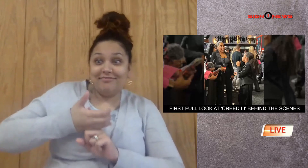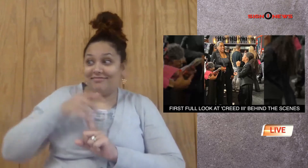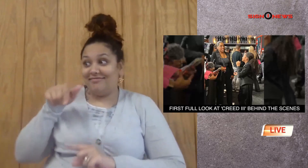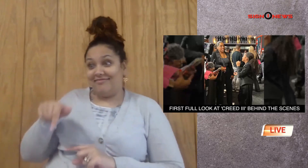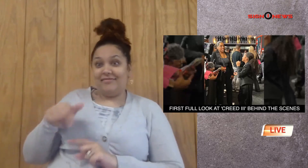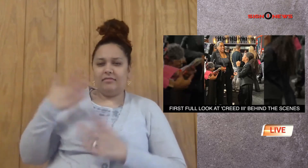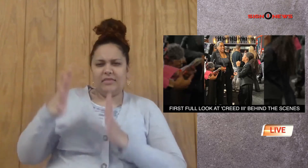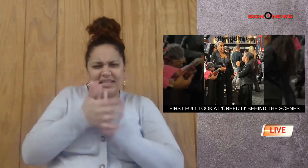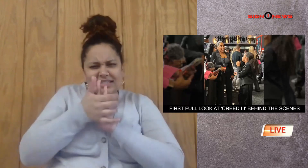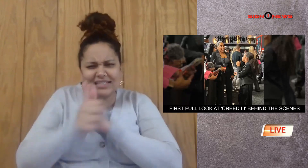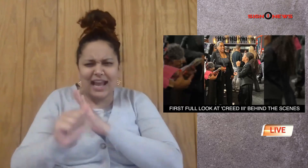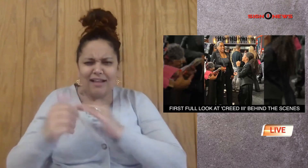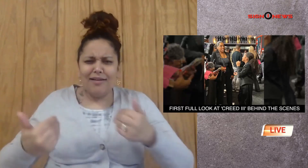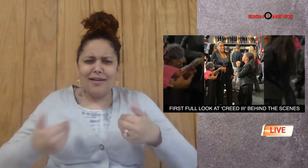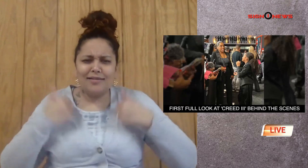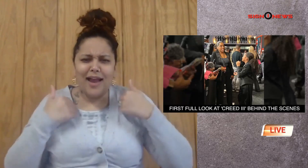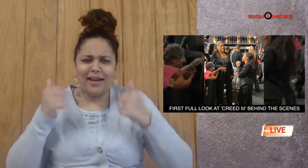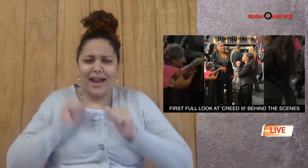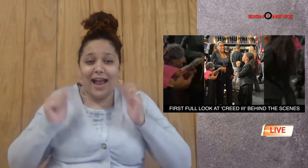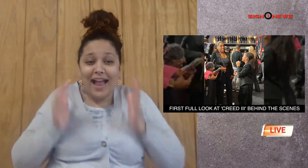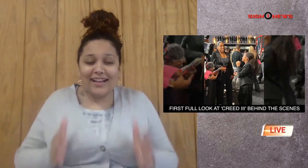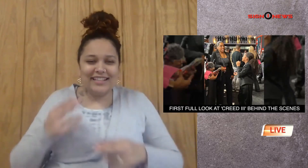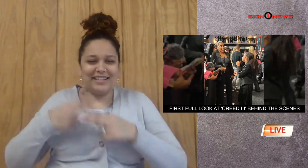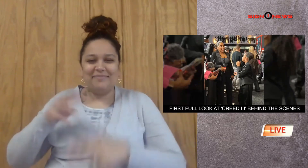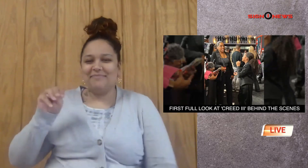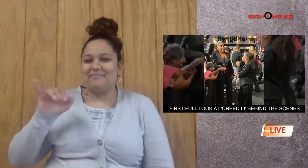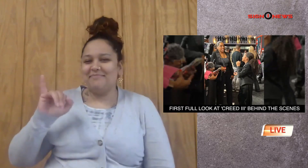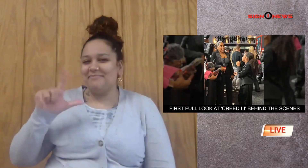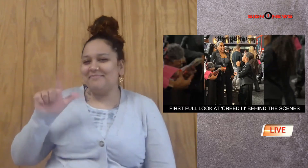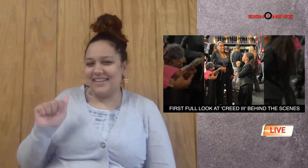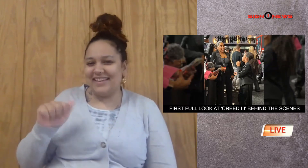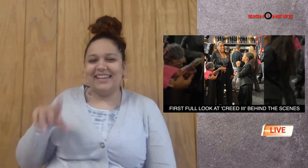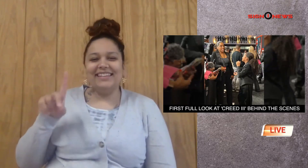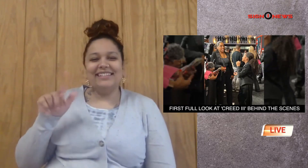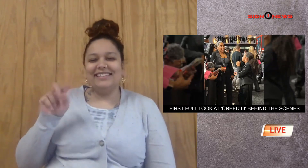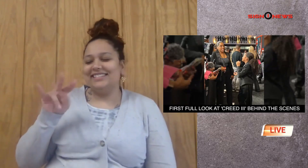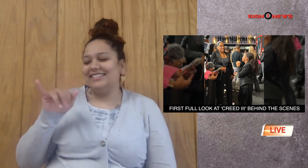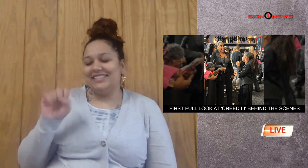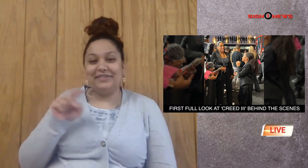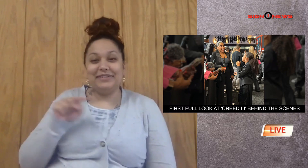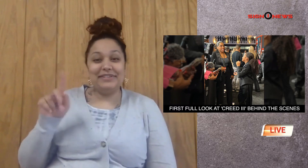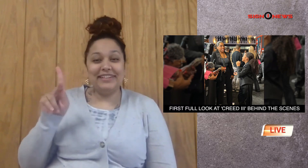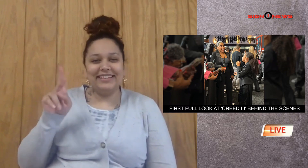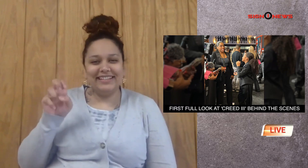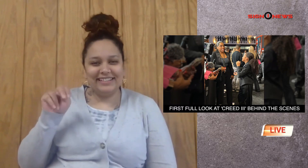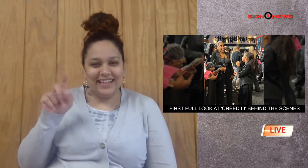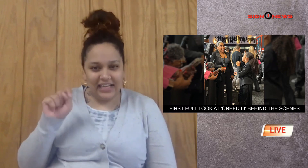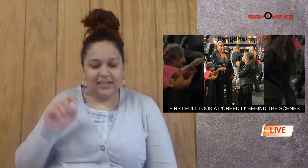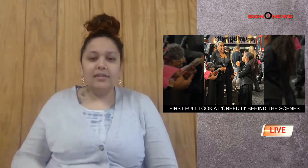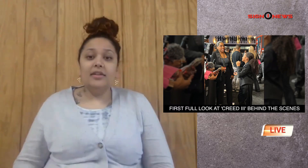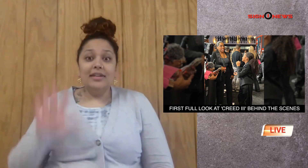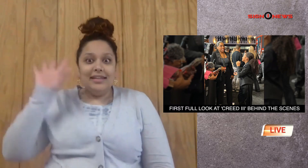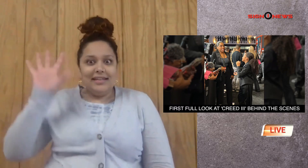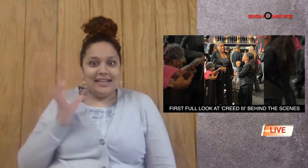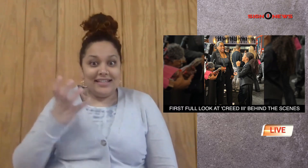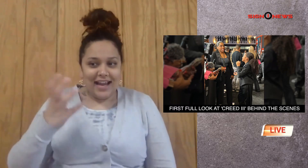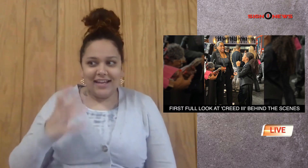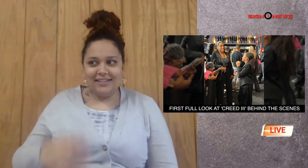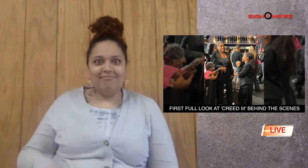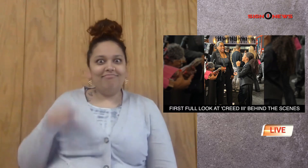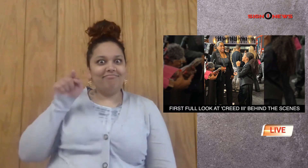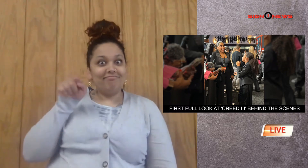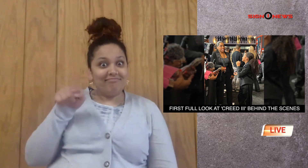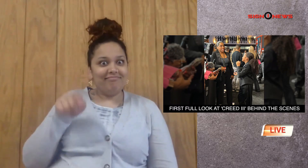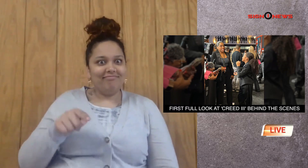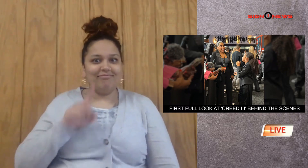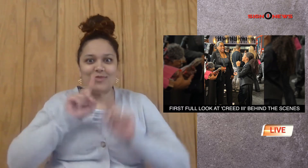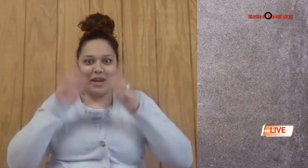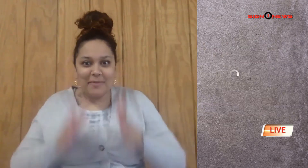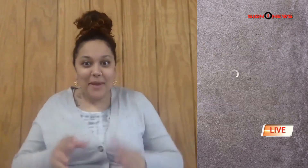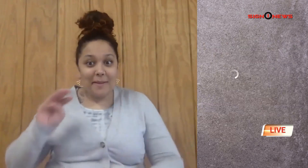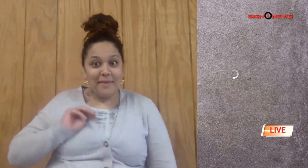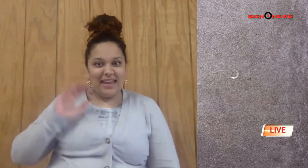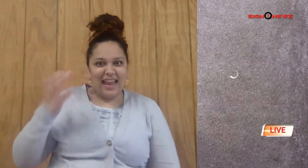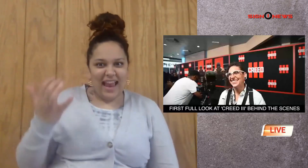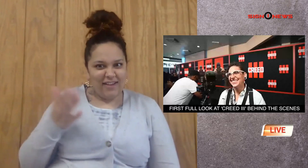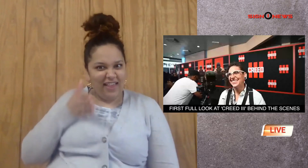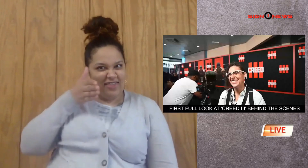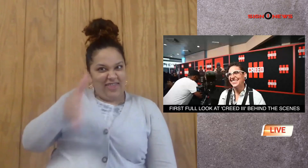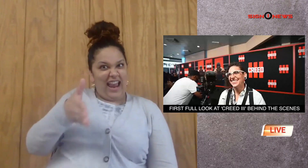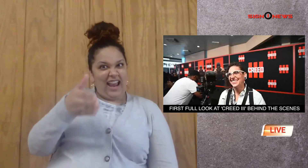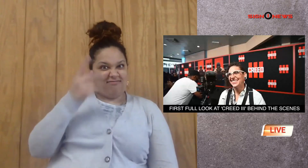by talented young actress Mila Davis Kent and Sign1News anchor Martha Anger was there